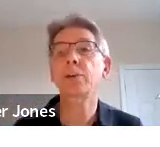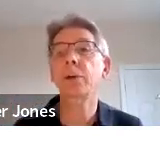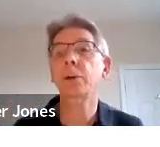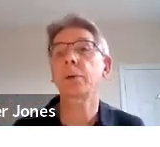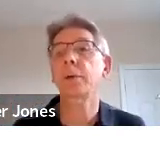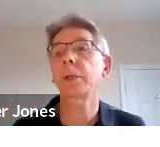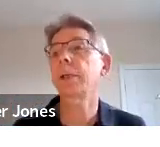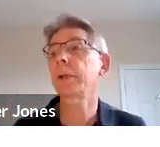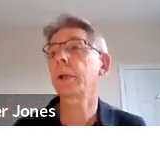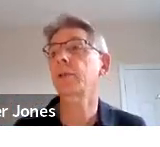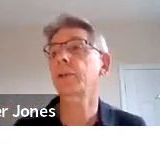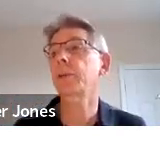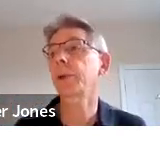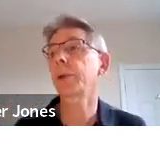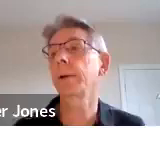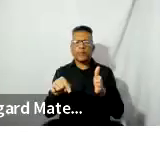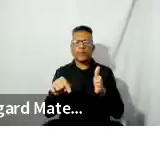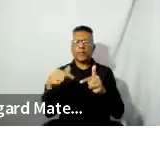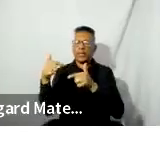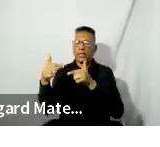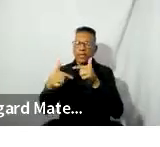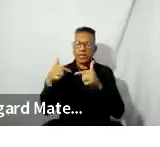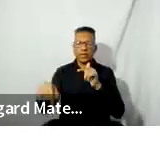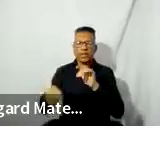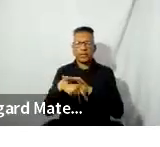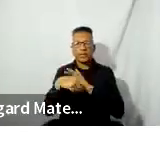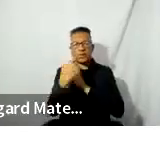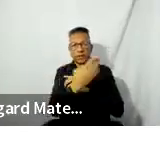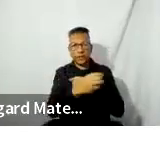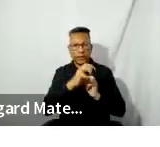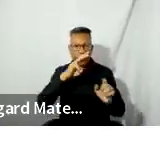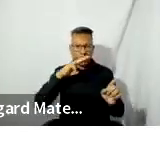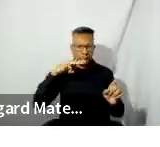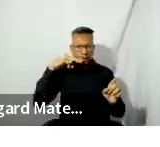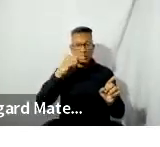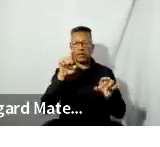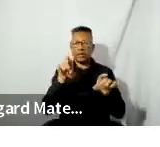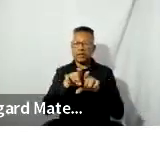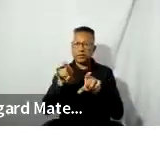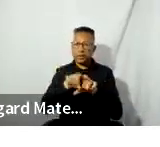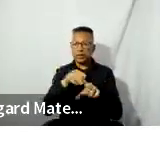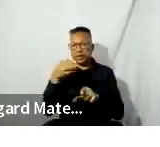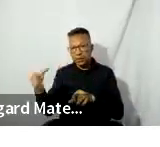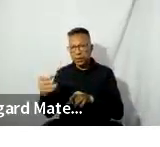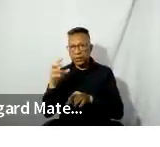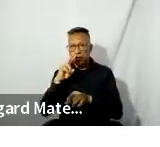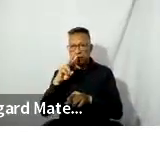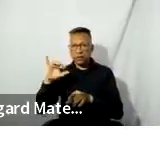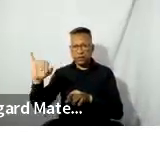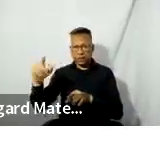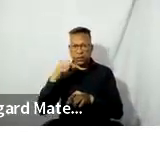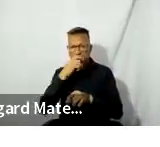Eurocentric bias mark 's 's work, indeed, and 's work, indeed, and also in the 's work Indeed, and also in the work Indeed, and also in the ghosts work, questions work questions that we'll come